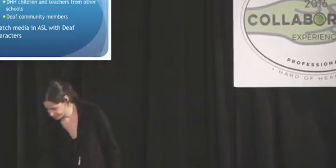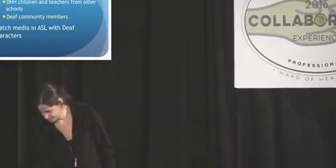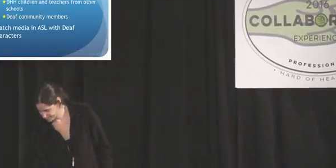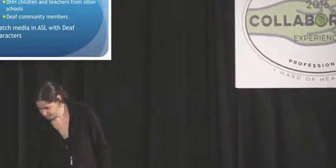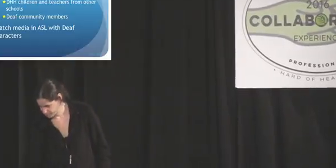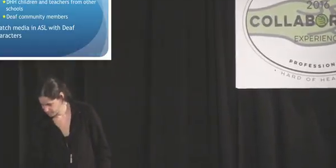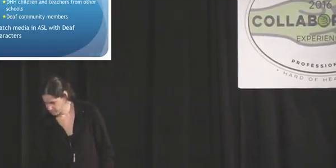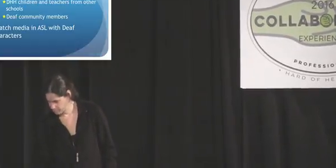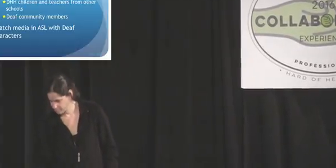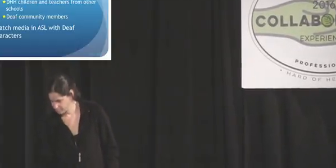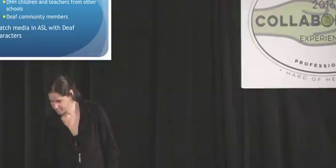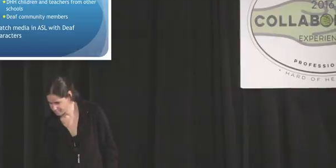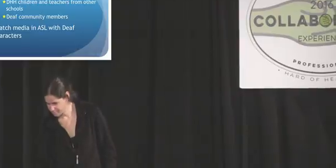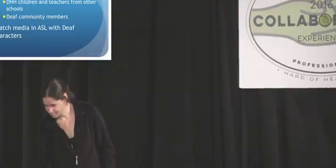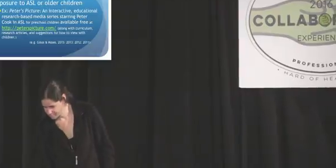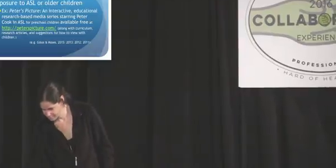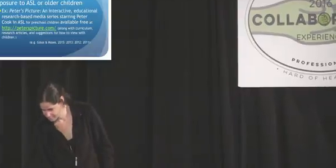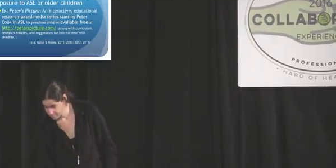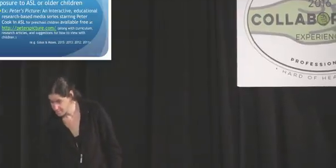is have media that has deaf characters in it,